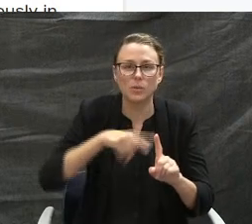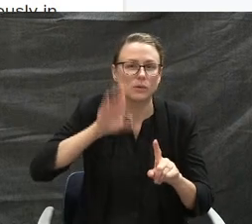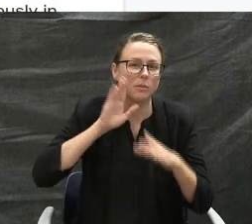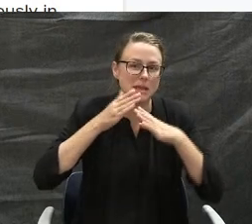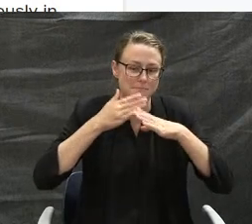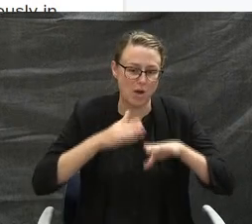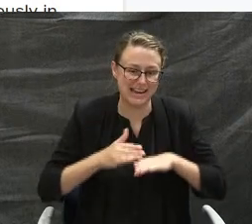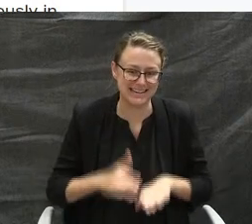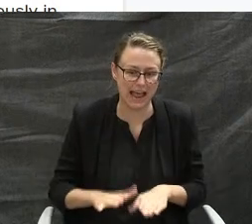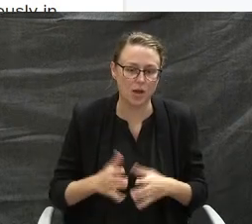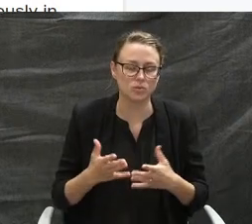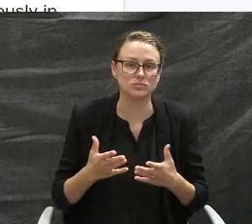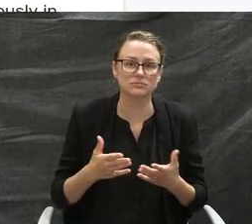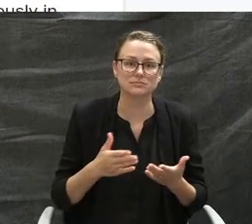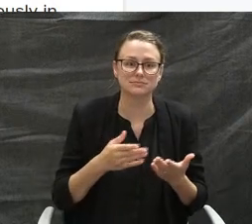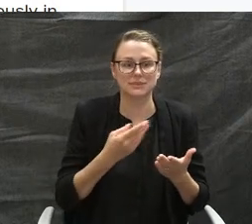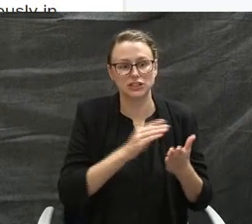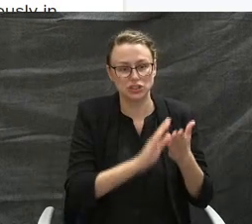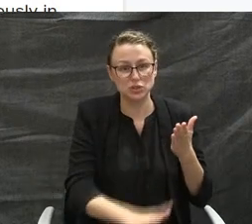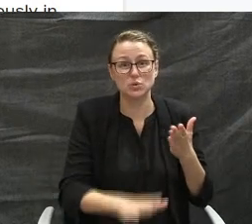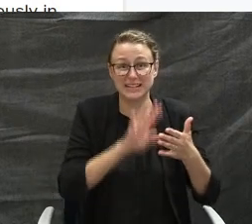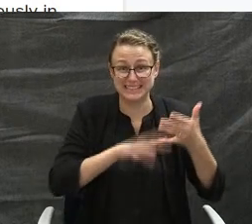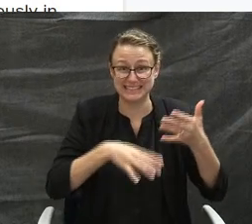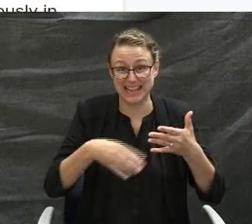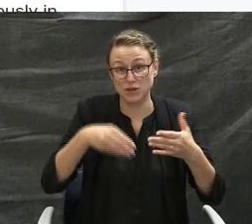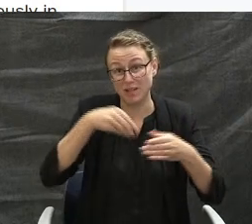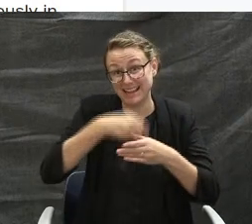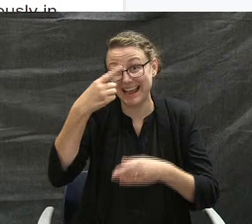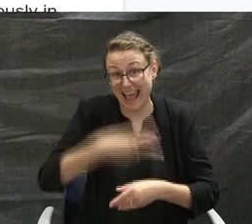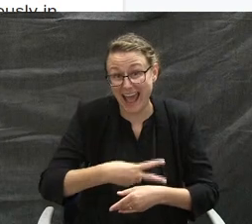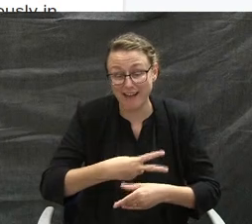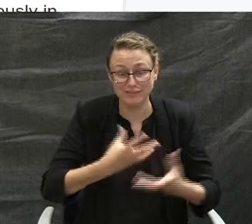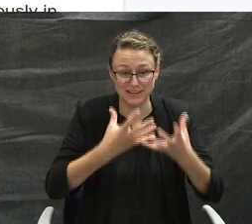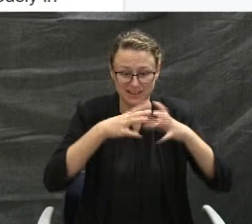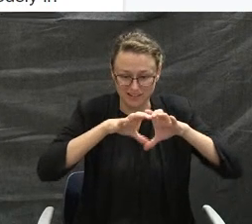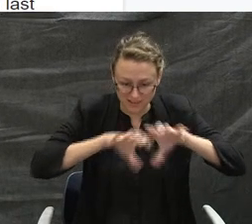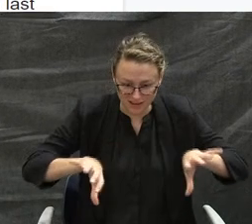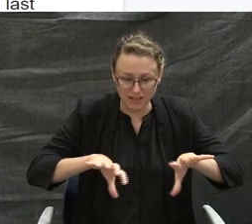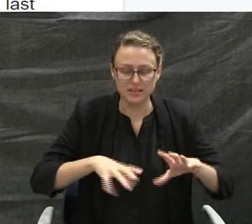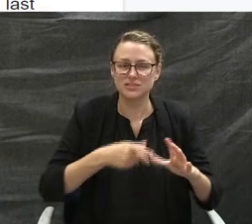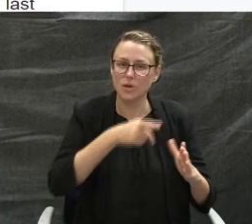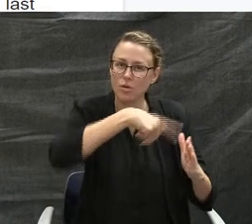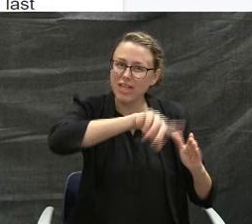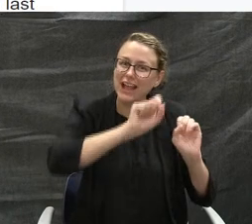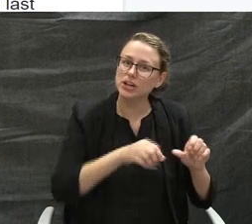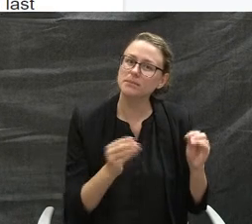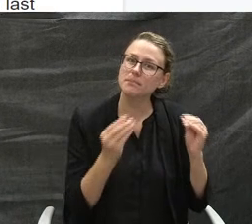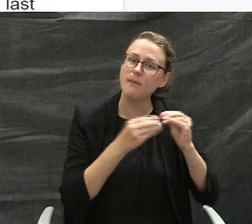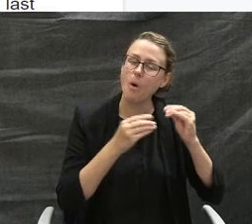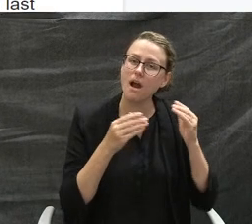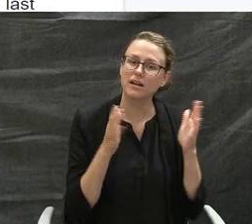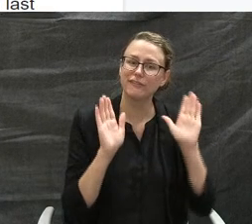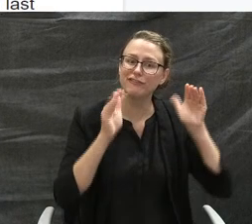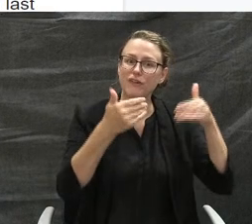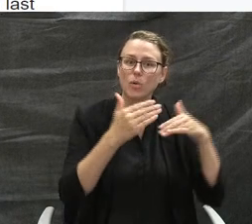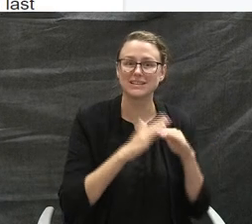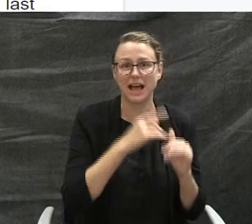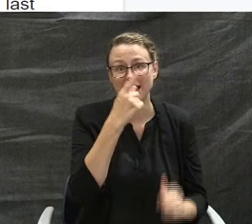breaking down. Of course, a student schedule in half so that they can more easily focus on. Half of their classes on any